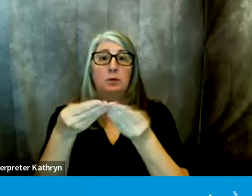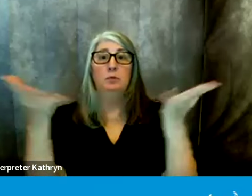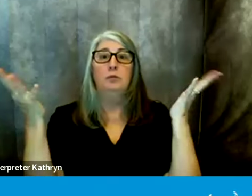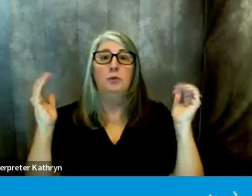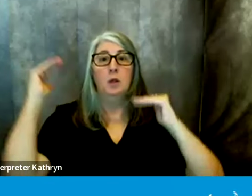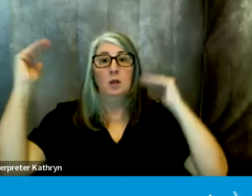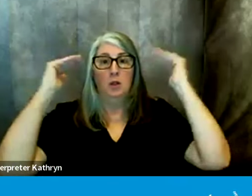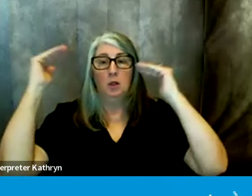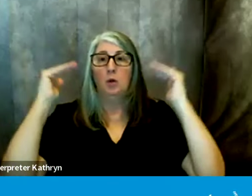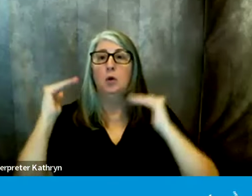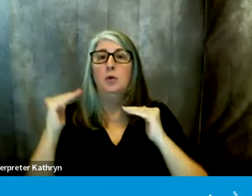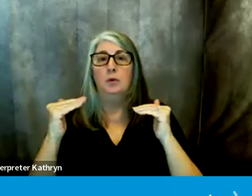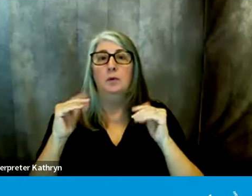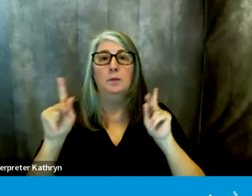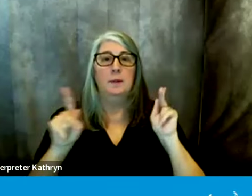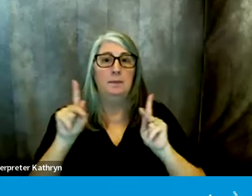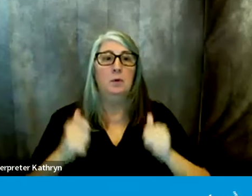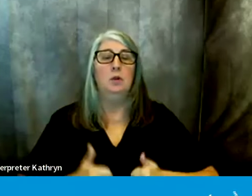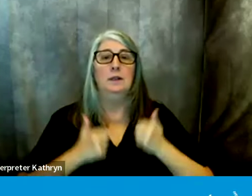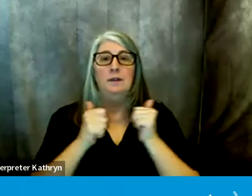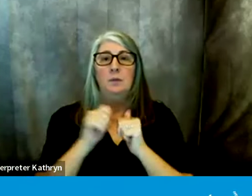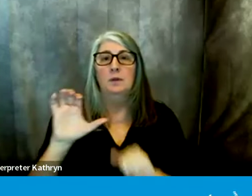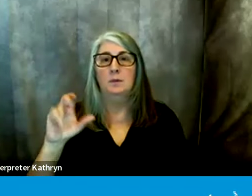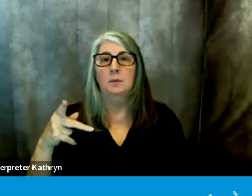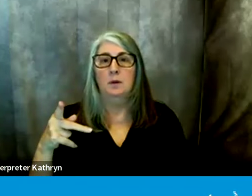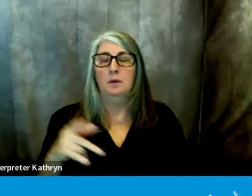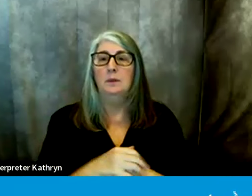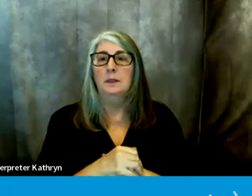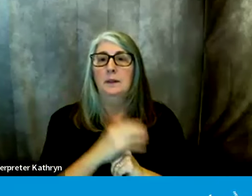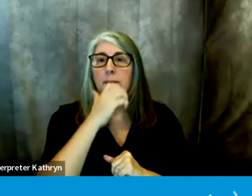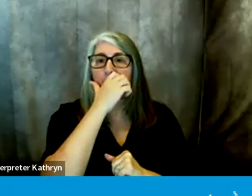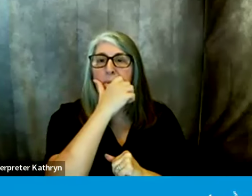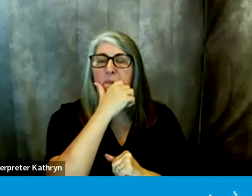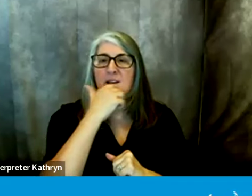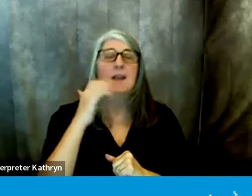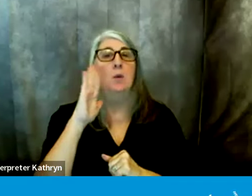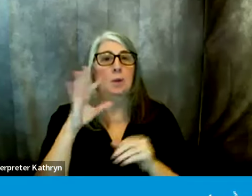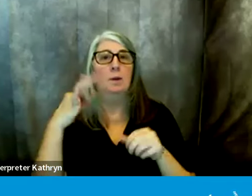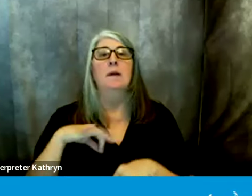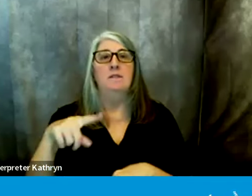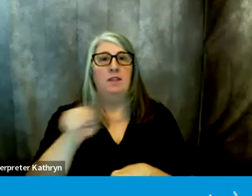that are living with cerebral palsy. And we do anticipate that it would benefit them as well. How that would look like